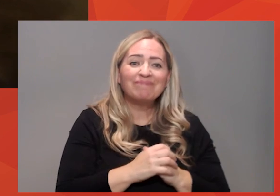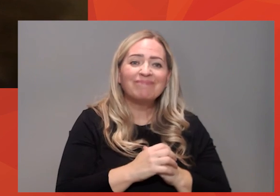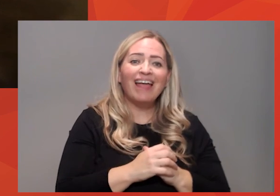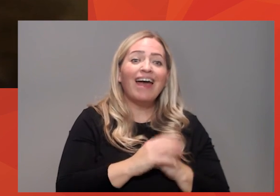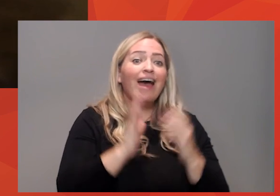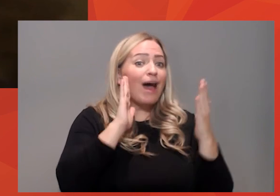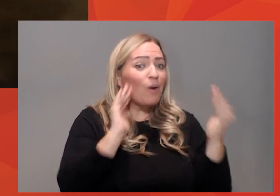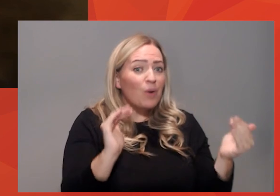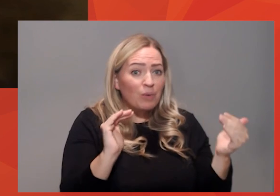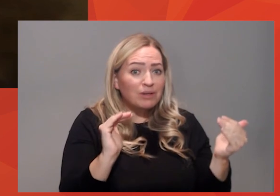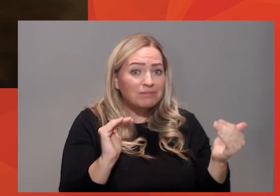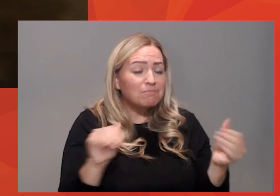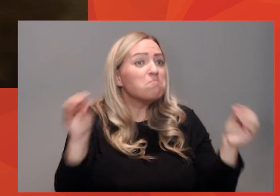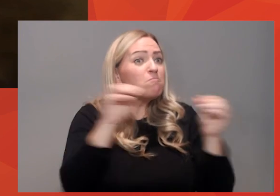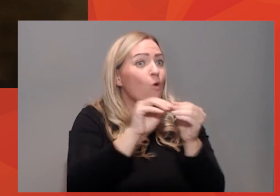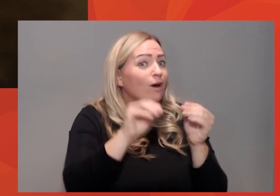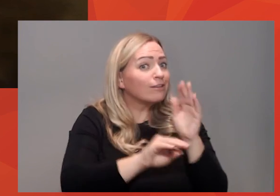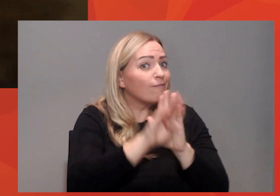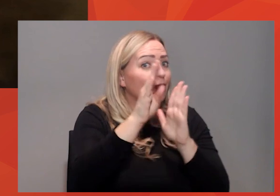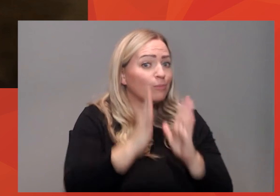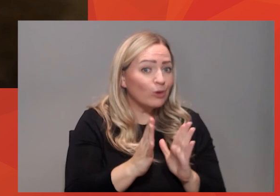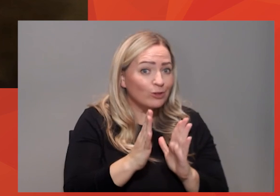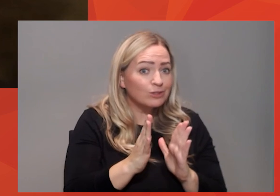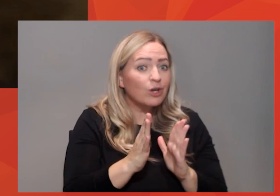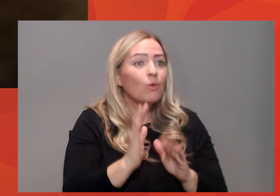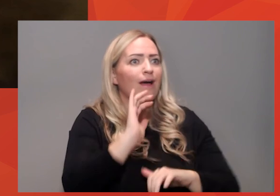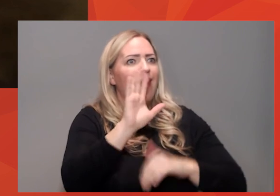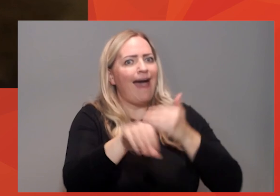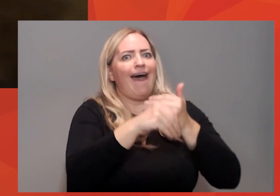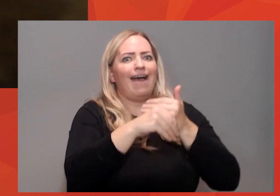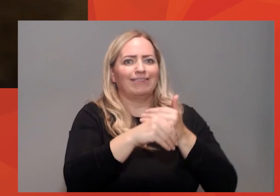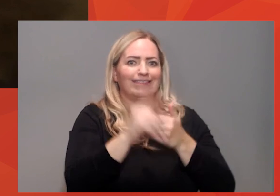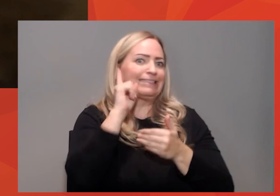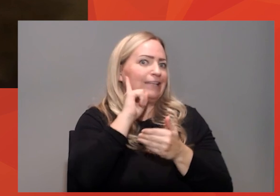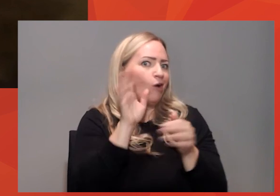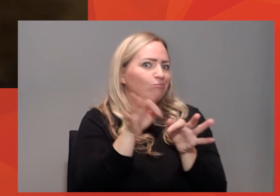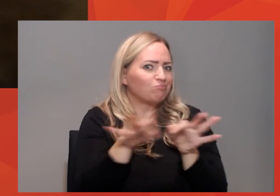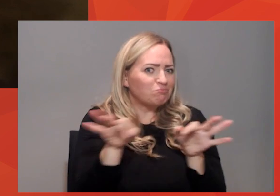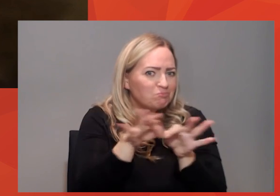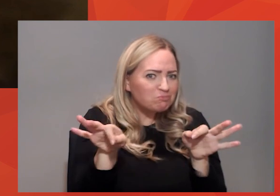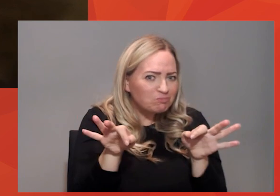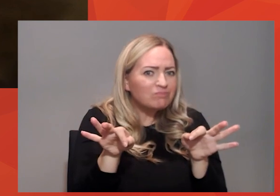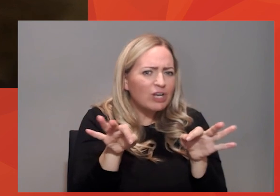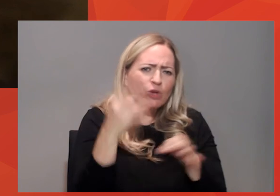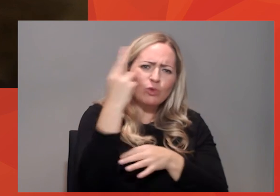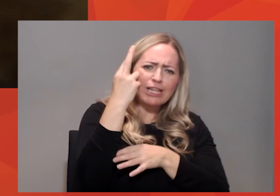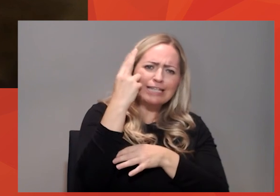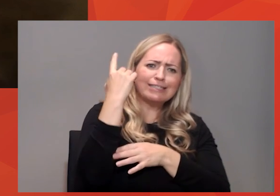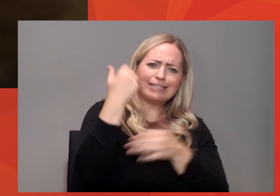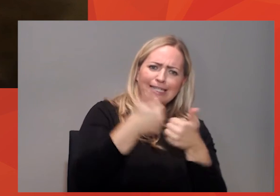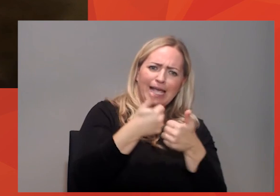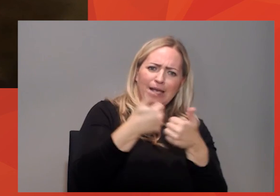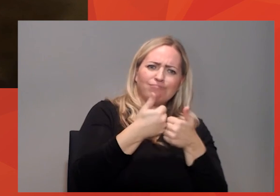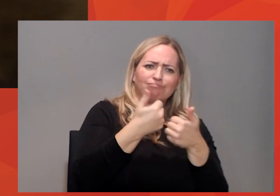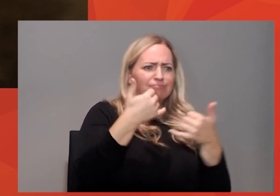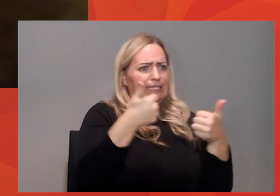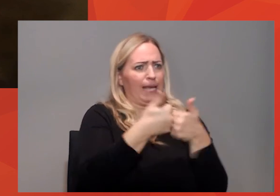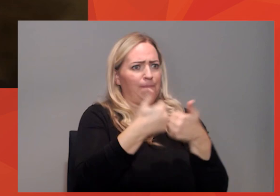I hope that more and more developers will do this feature will realize this gameplay sound features in their games.